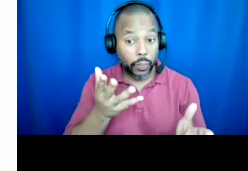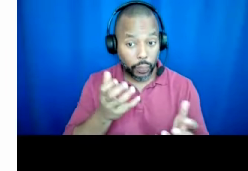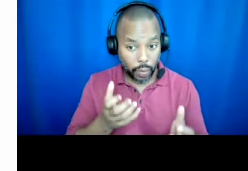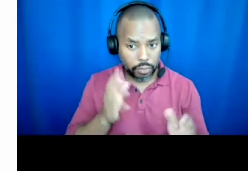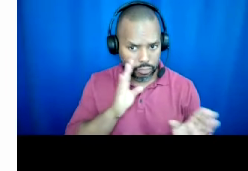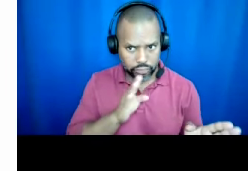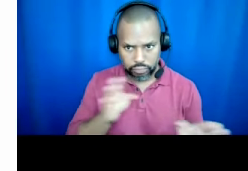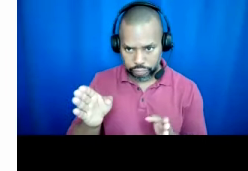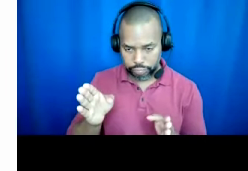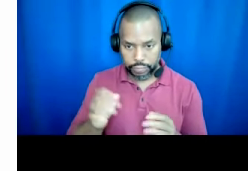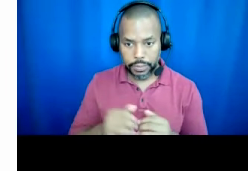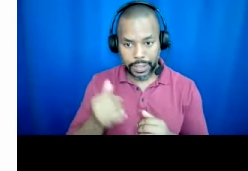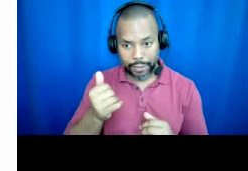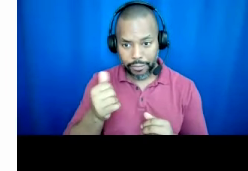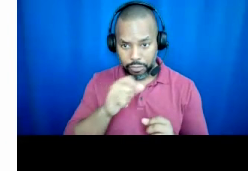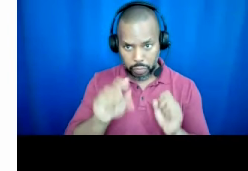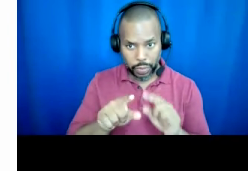if you have other questions, that will be the place to put them.